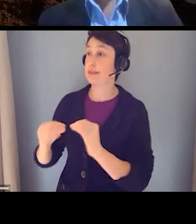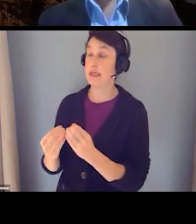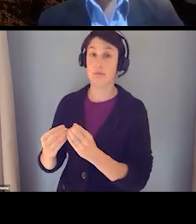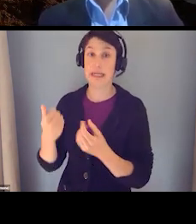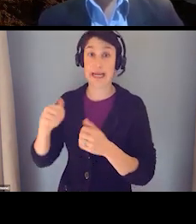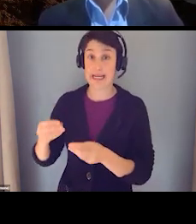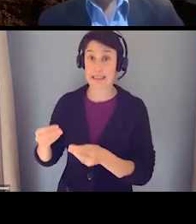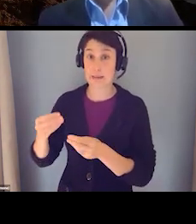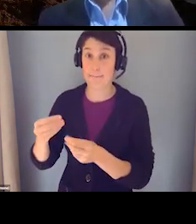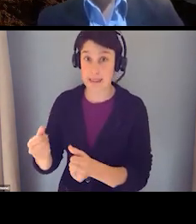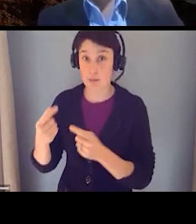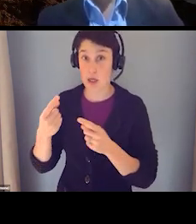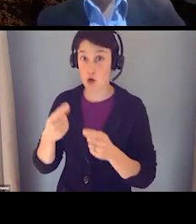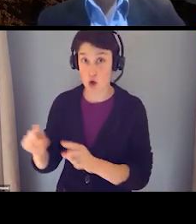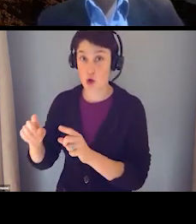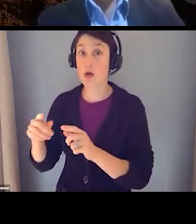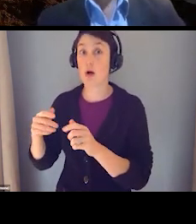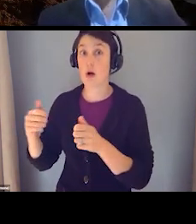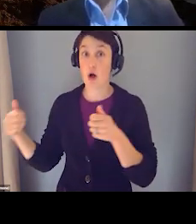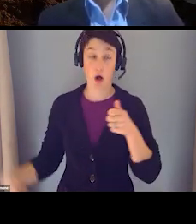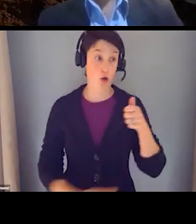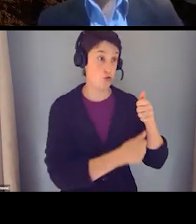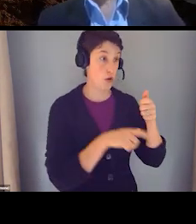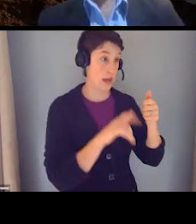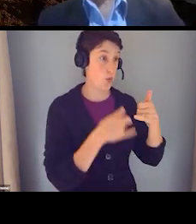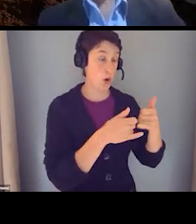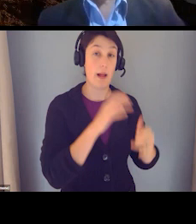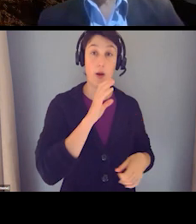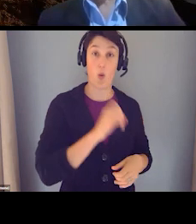of the old awardee would technically not really be eligible for reimbursement.